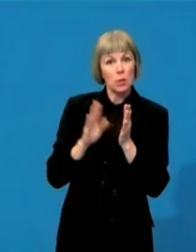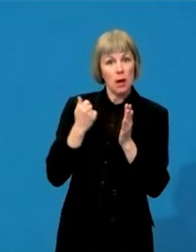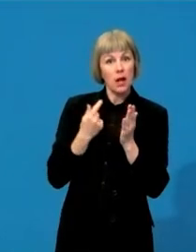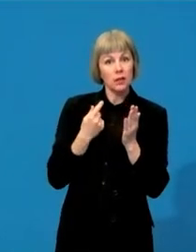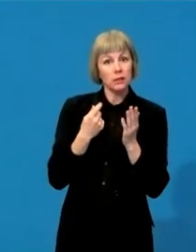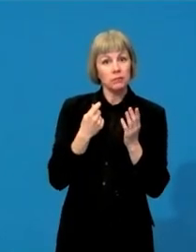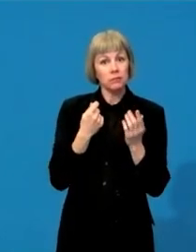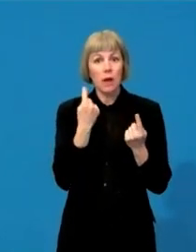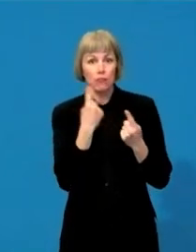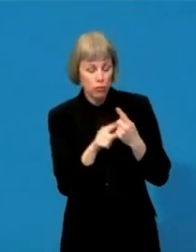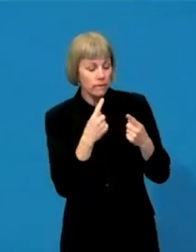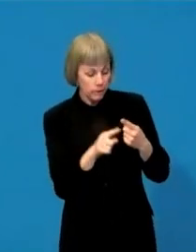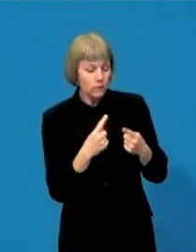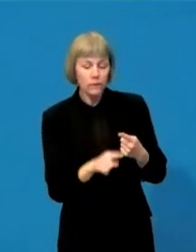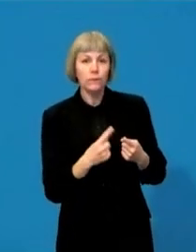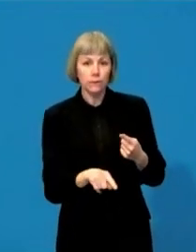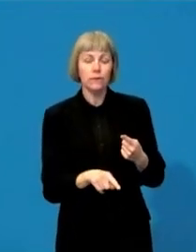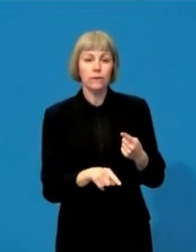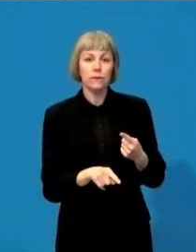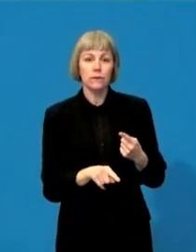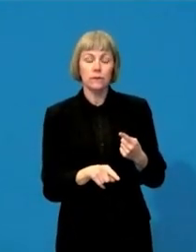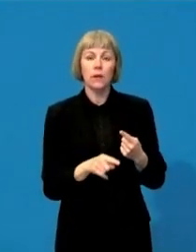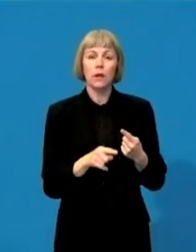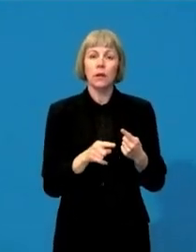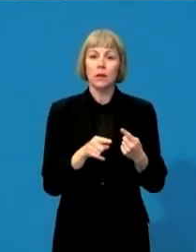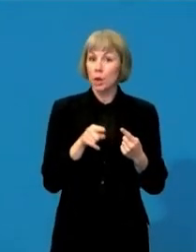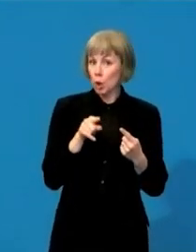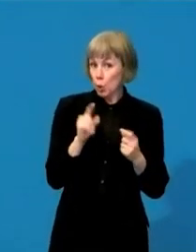is there a lot of information for you to understand how things are calculated?